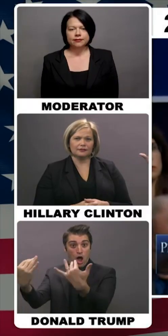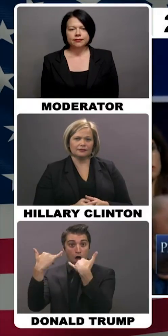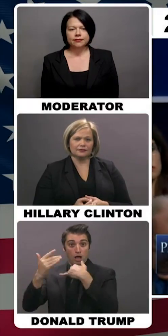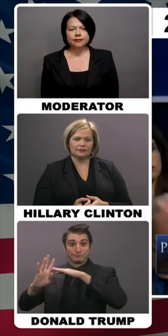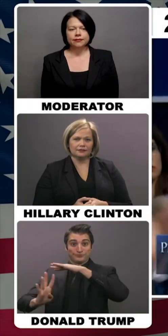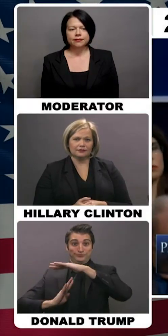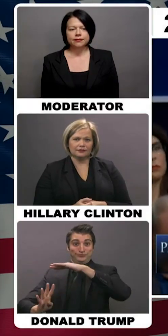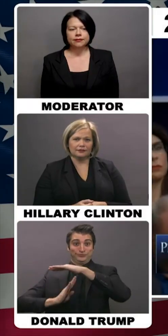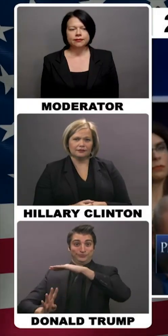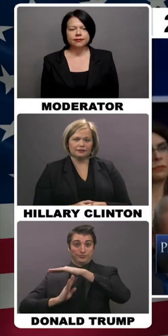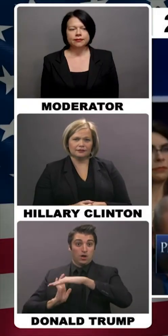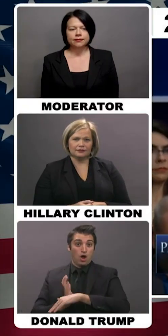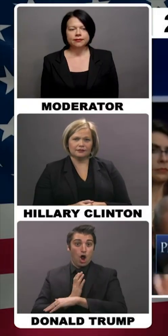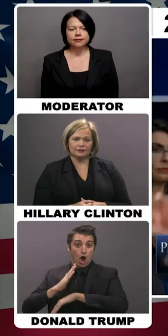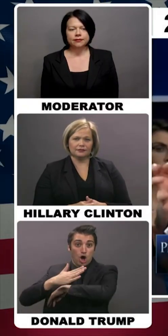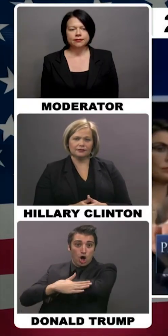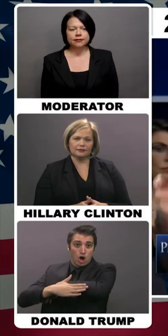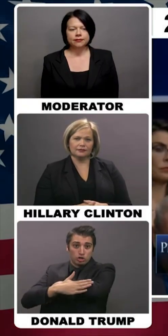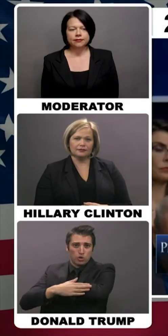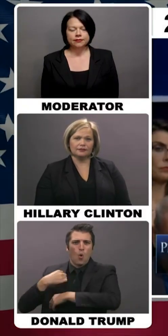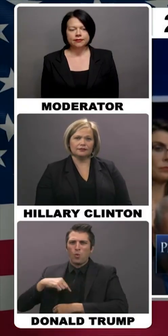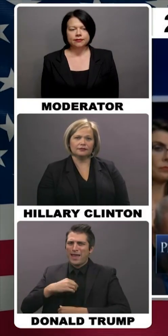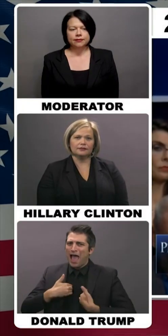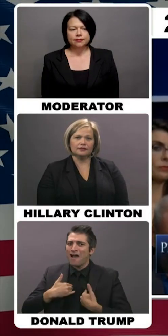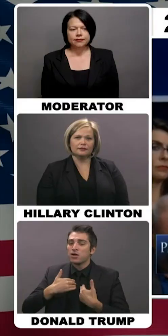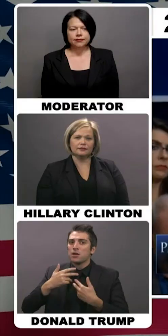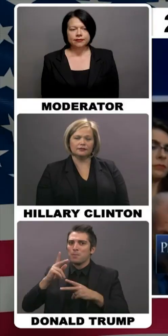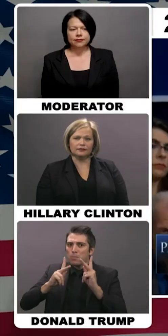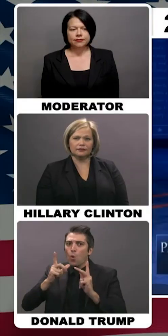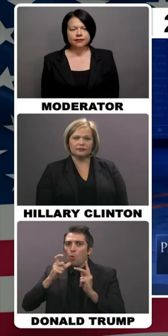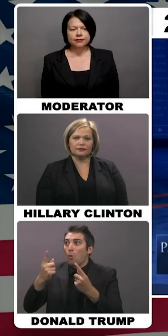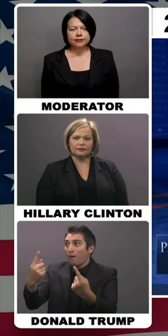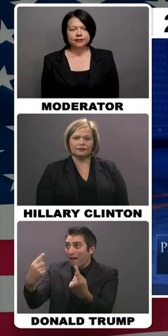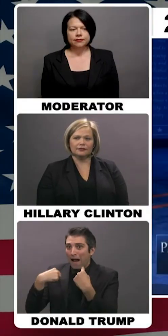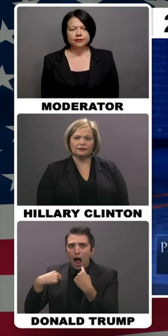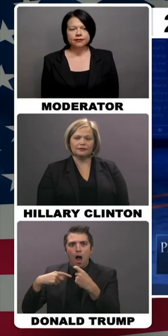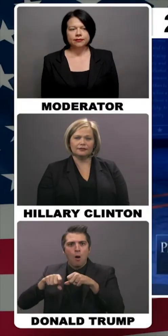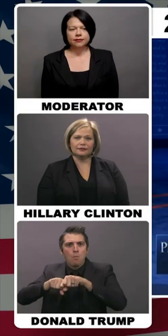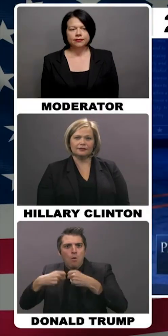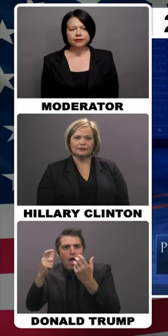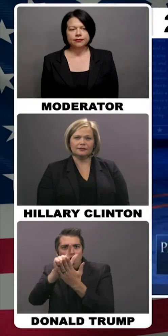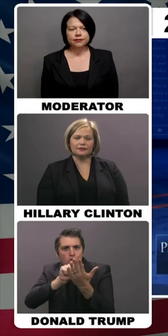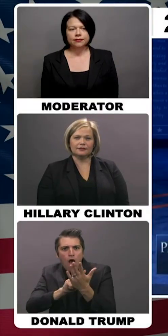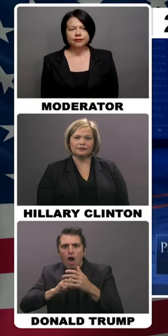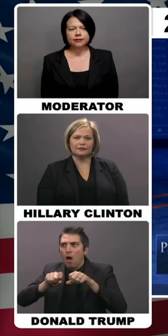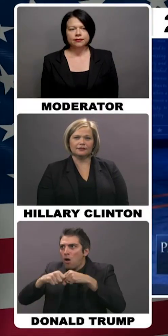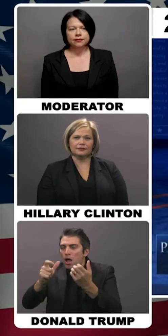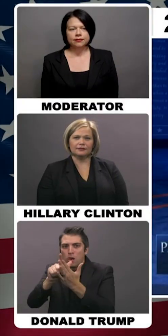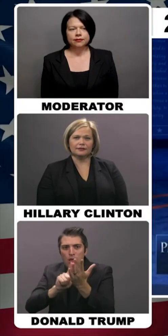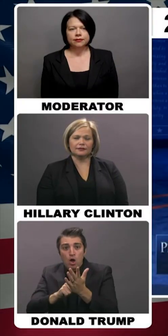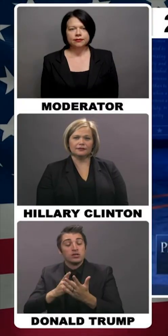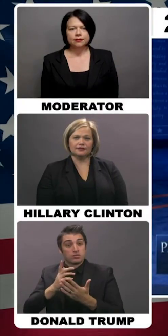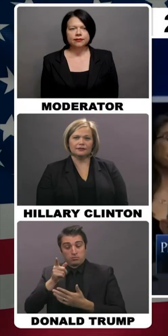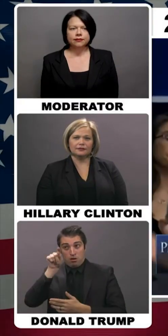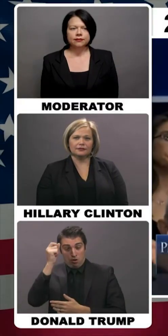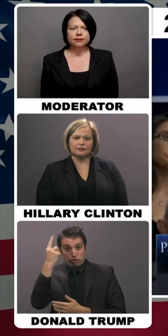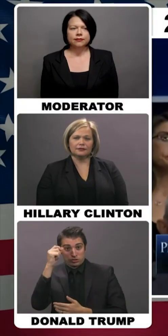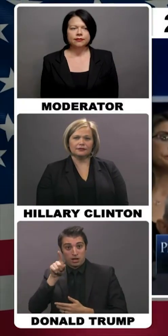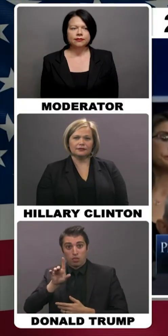criminal, illegal aliens when we want to send them back to their country. Their country says we don't want 'em. In some cases they're murderers, drug lords,